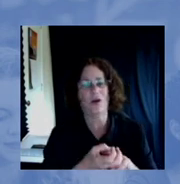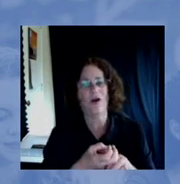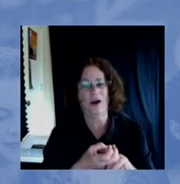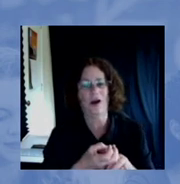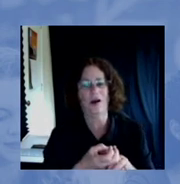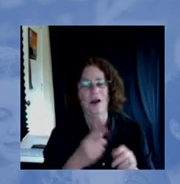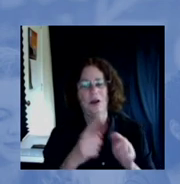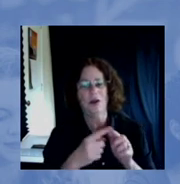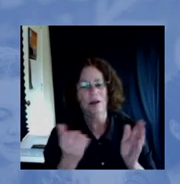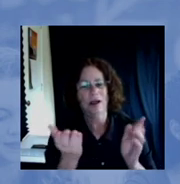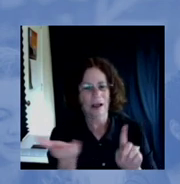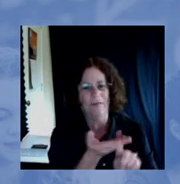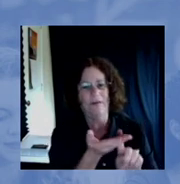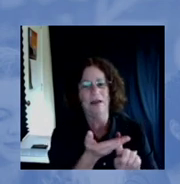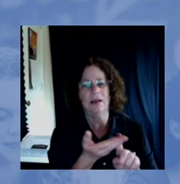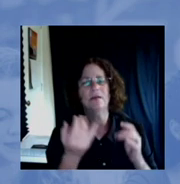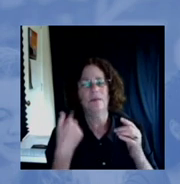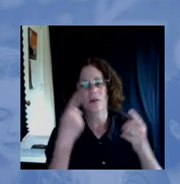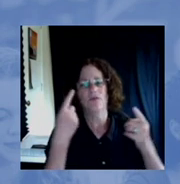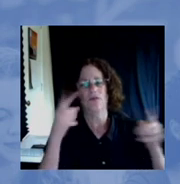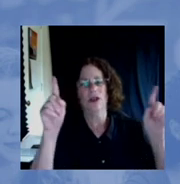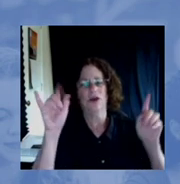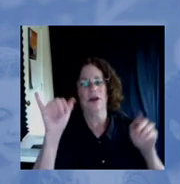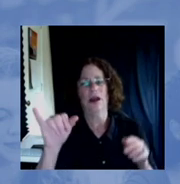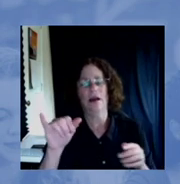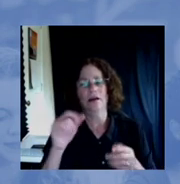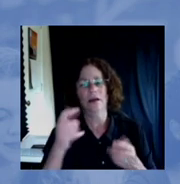AND I THINK THAT'S A BIG PART OF OUR SUCCESS. >> THANK YOU FOR THAT.